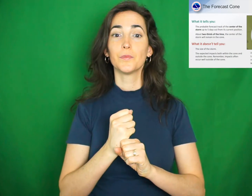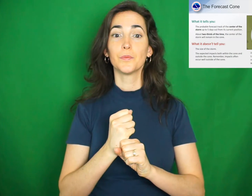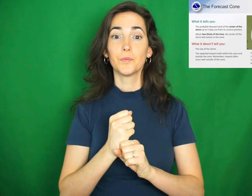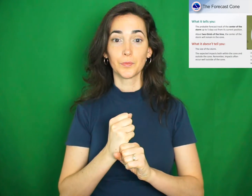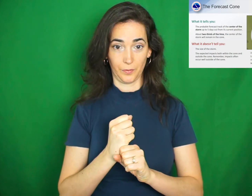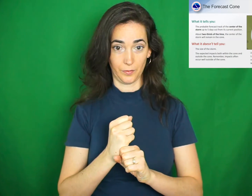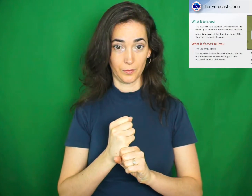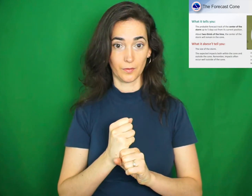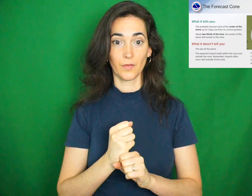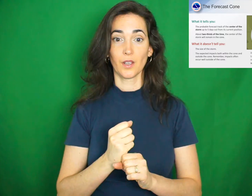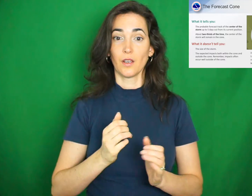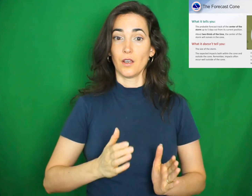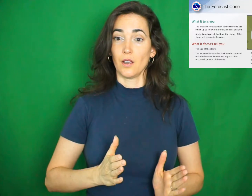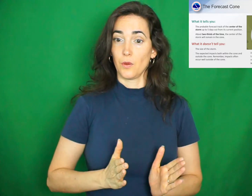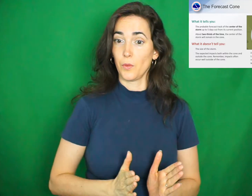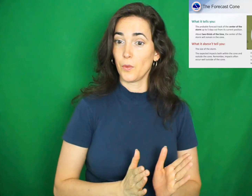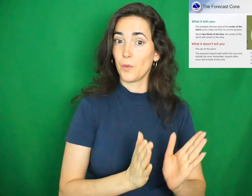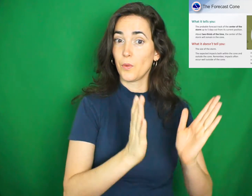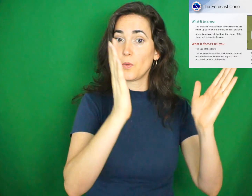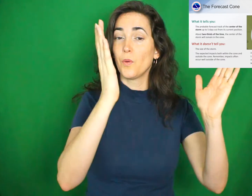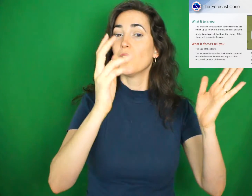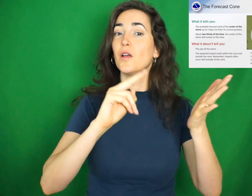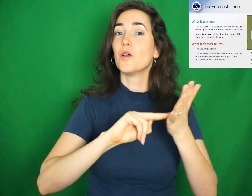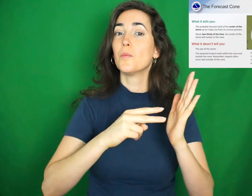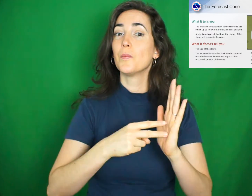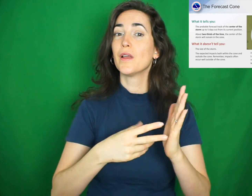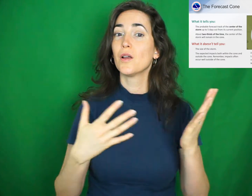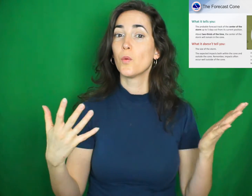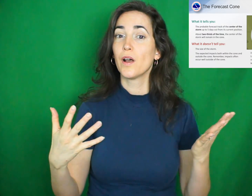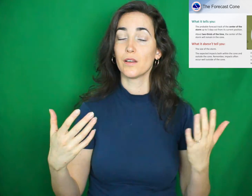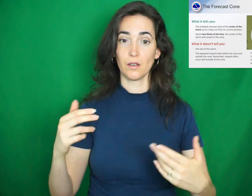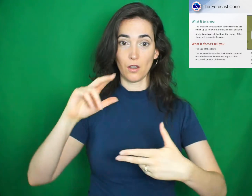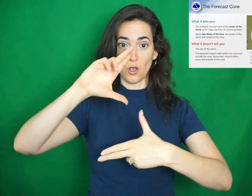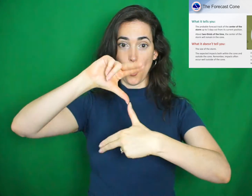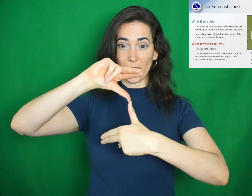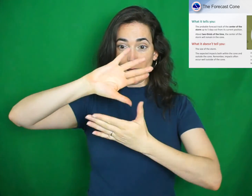In summary, the forecast cone is a representation of the most likely track of the center of the storm,